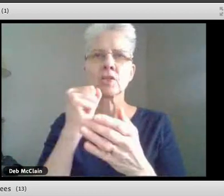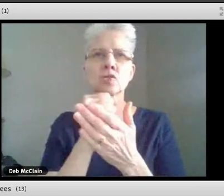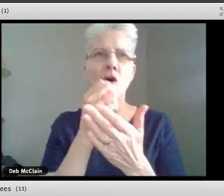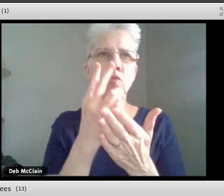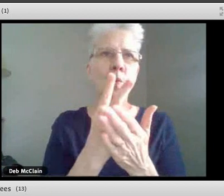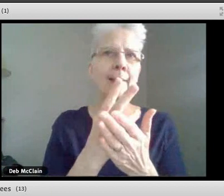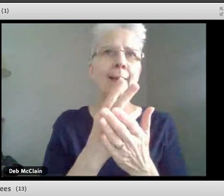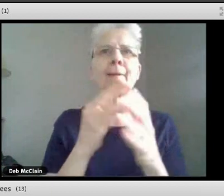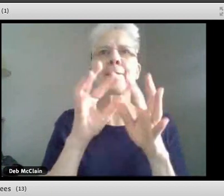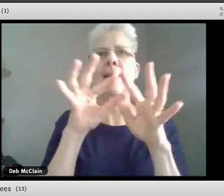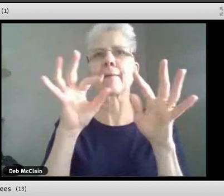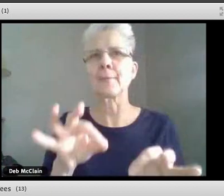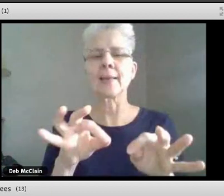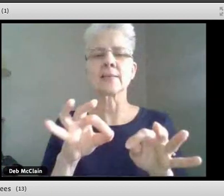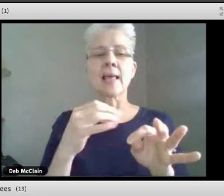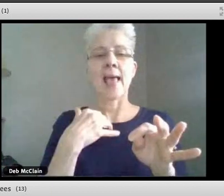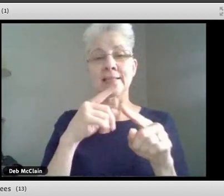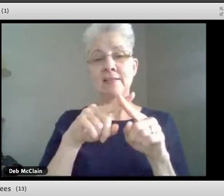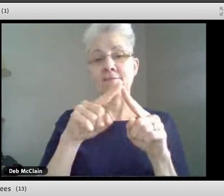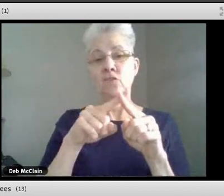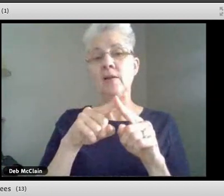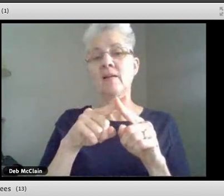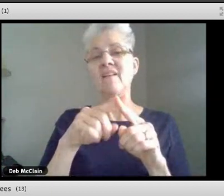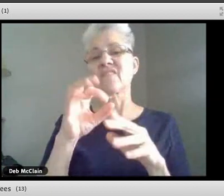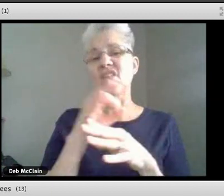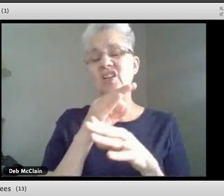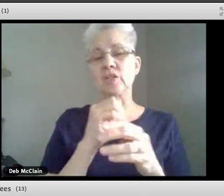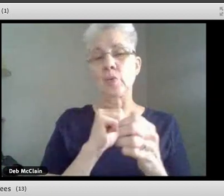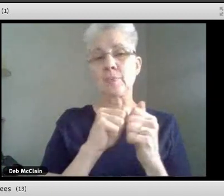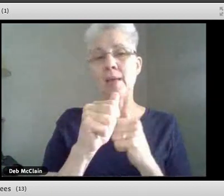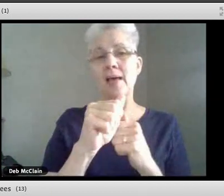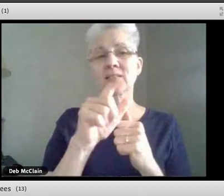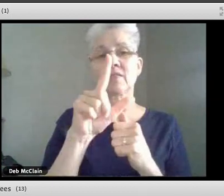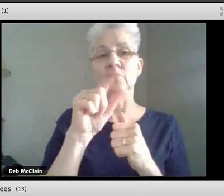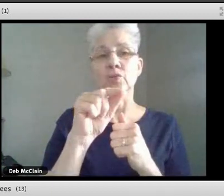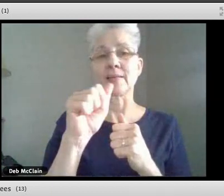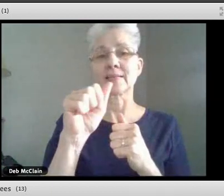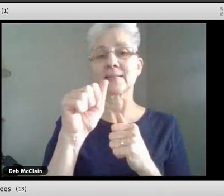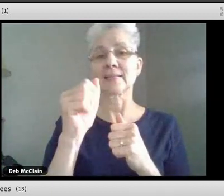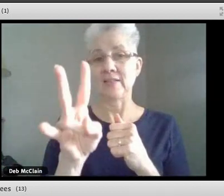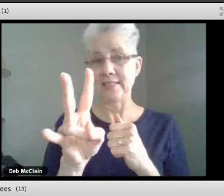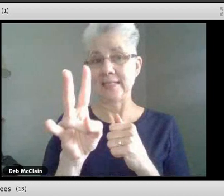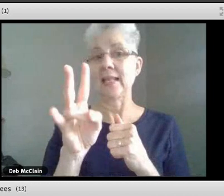It was just passed in January of 2017. It focuses on functionality